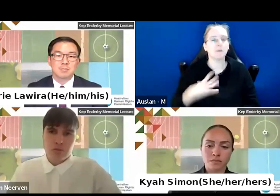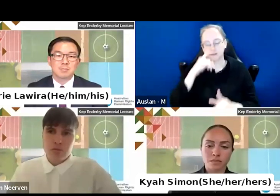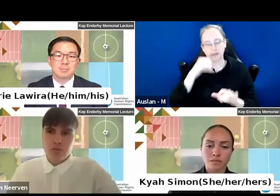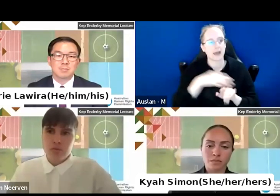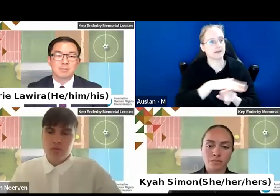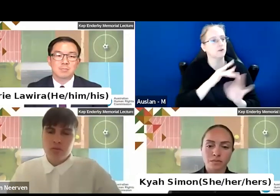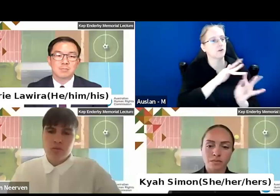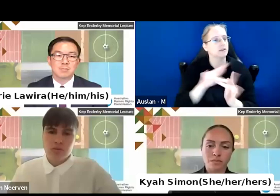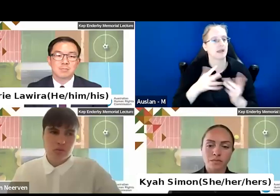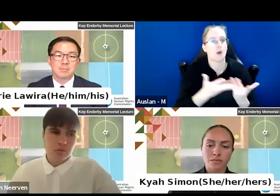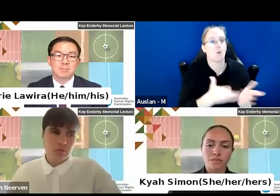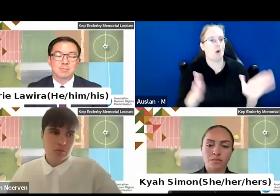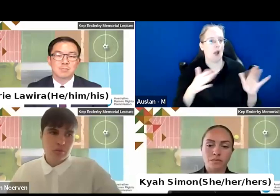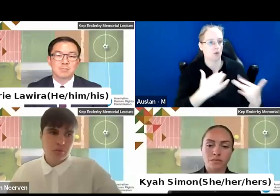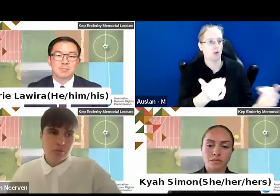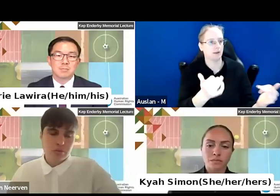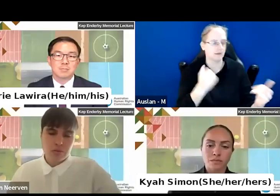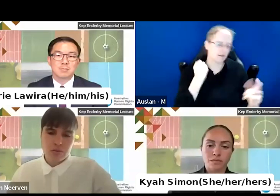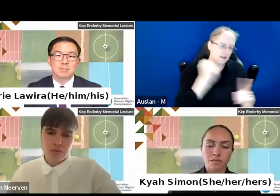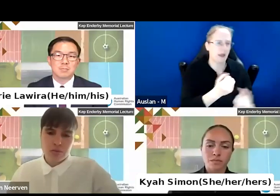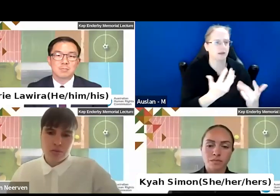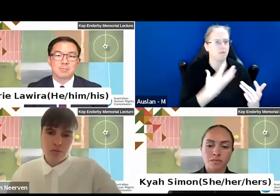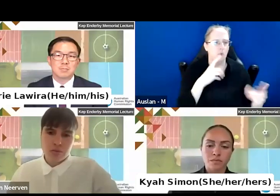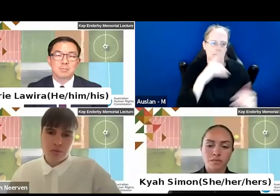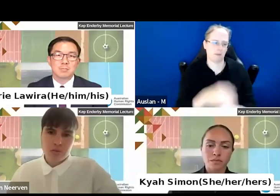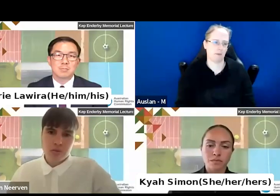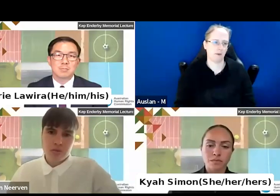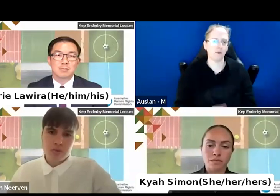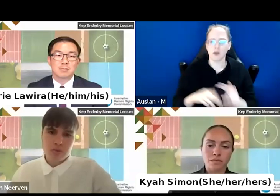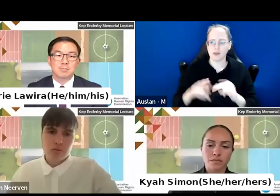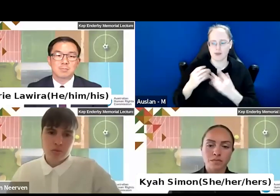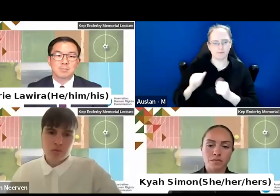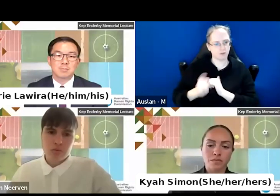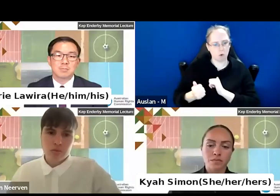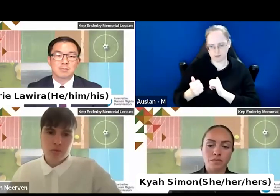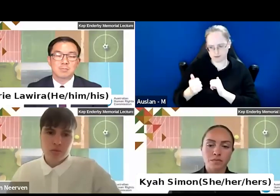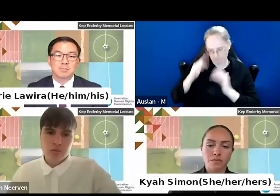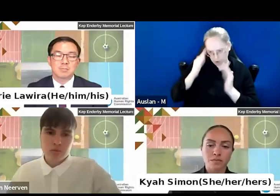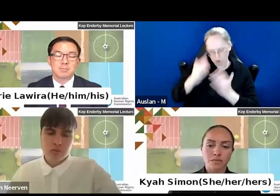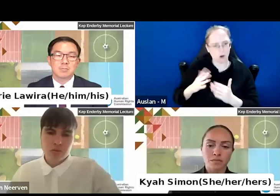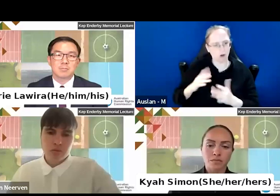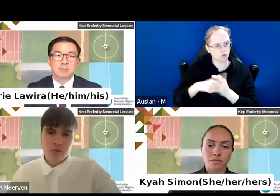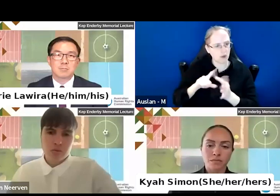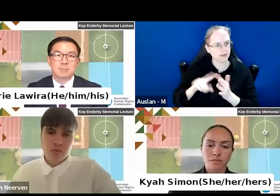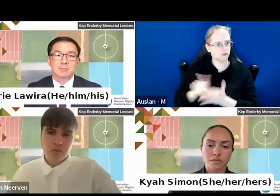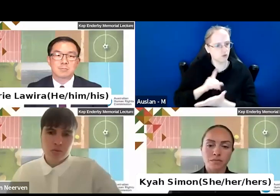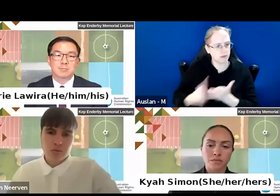So when sport athletes omega sporting events highlight issues of race and racial discrimination and take measures for remediation,